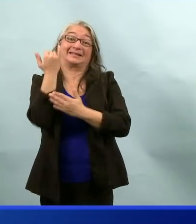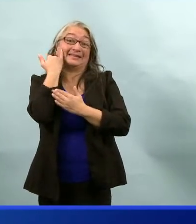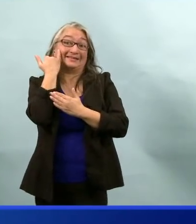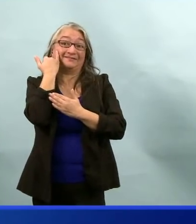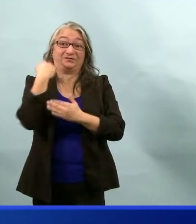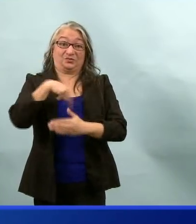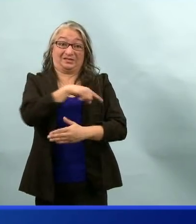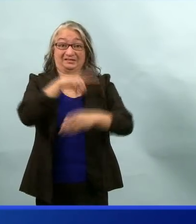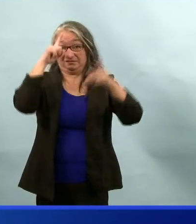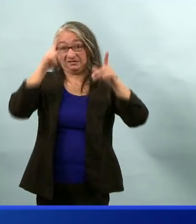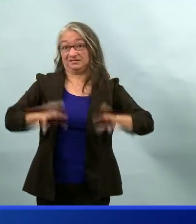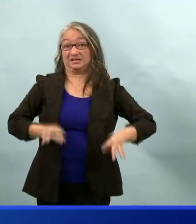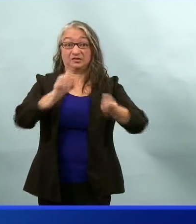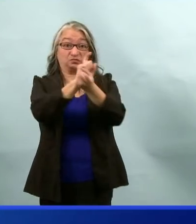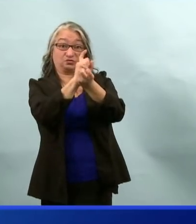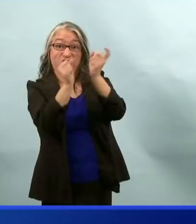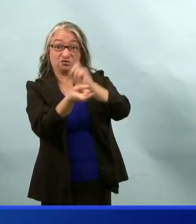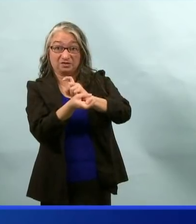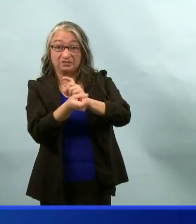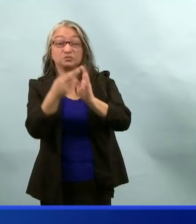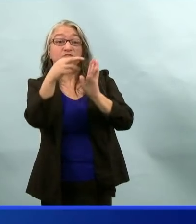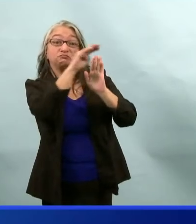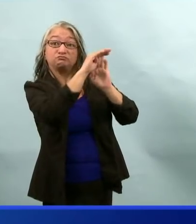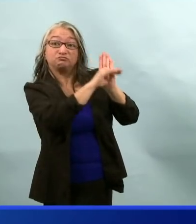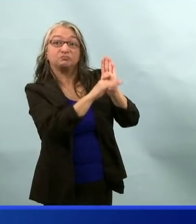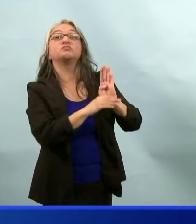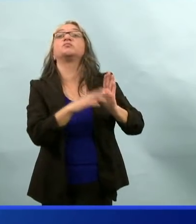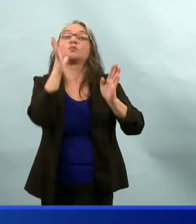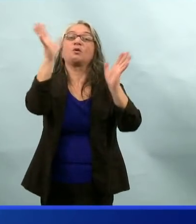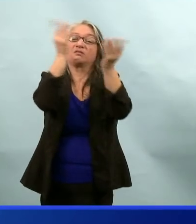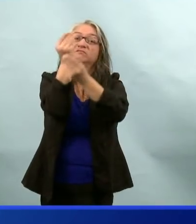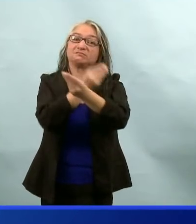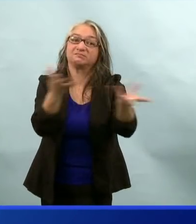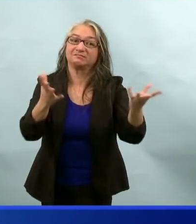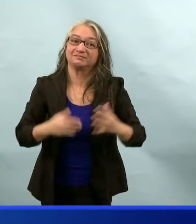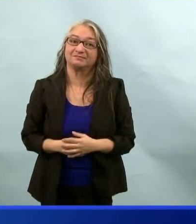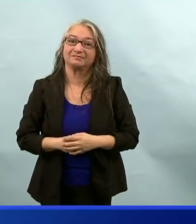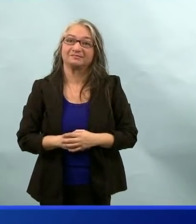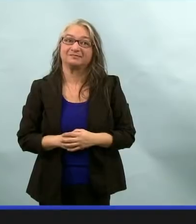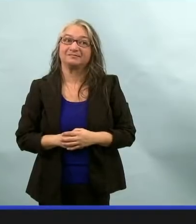etc we will provide that information to everyone dr reimer when we spoke to you i